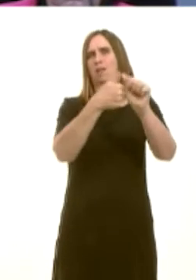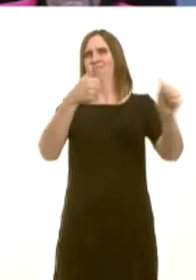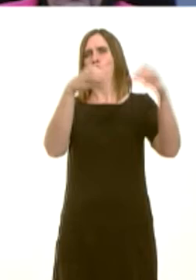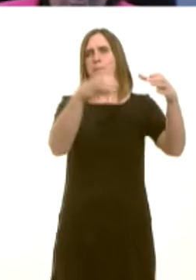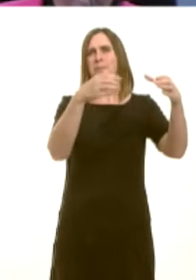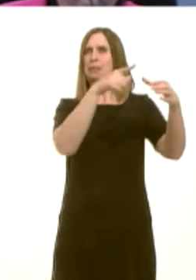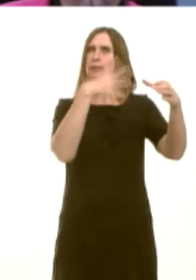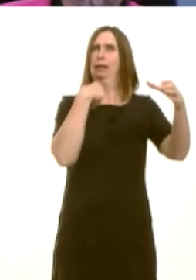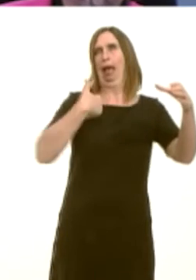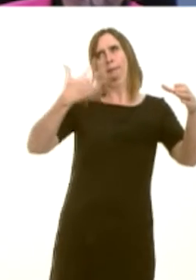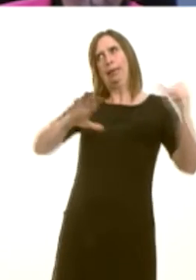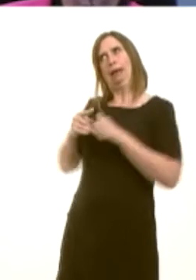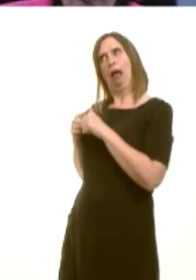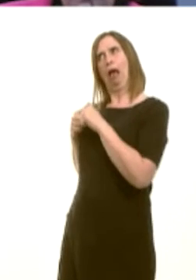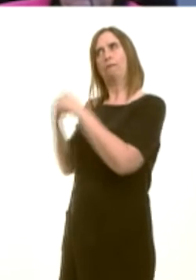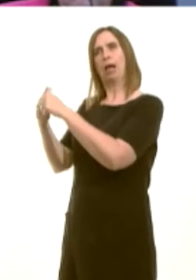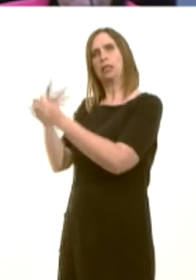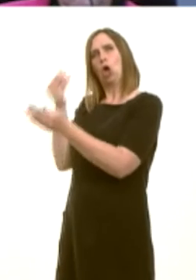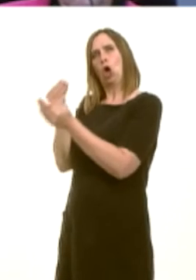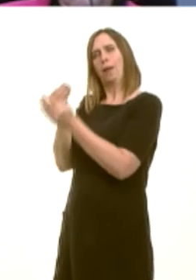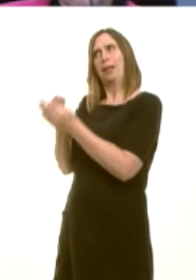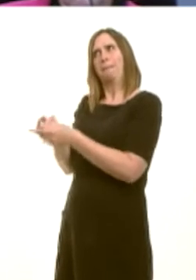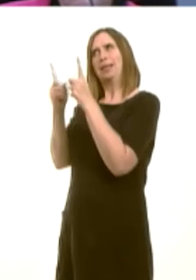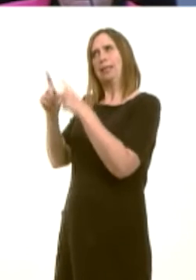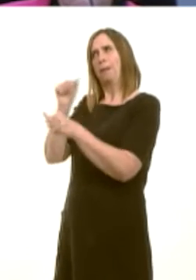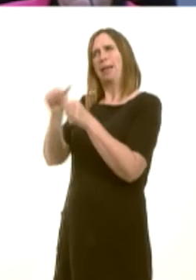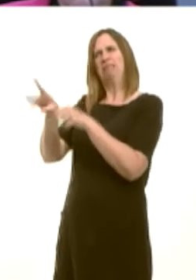advised the economy Minister to withdraw an agreed offer for financial support to their